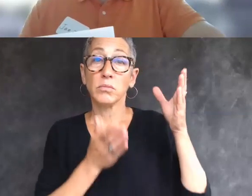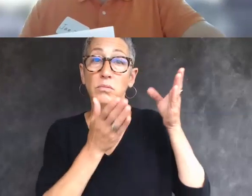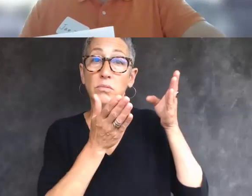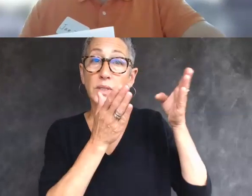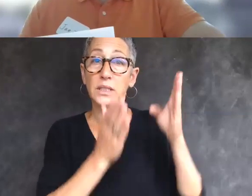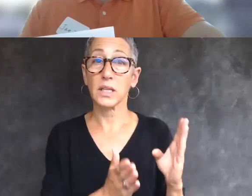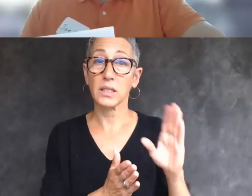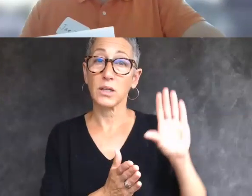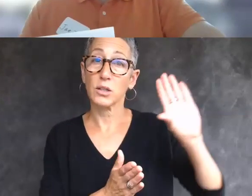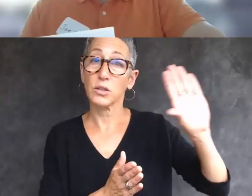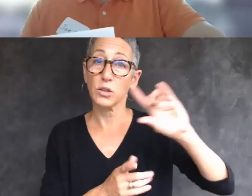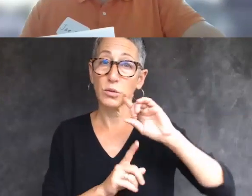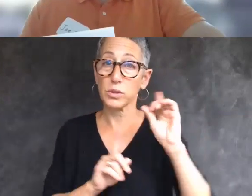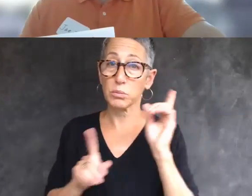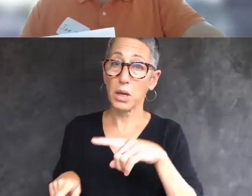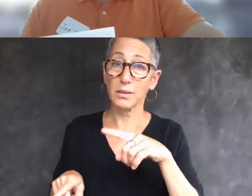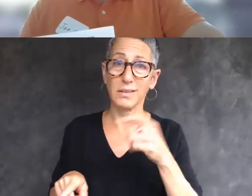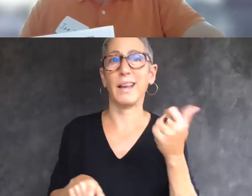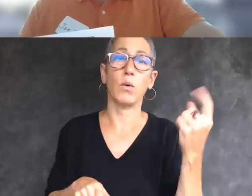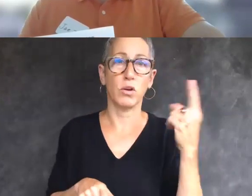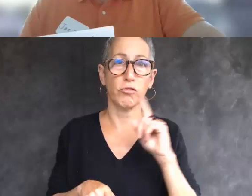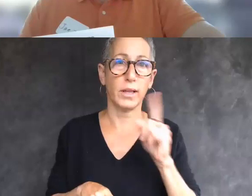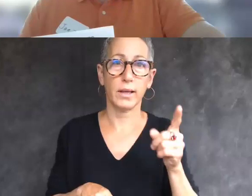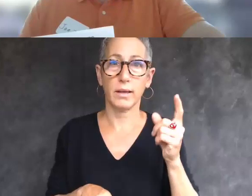or outside of that situation, any person who just kind of